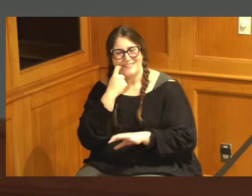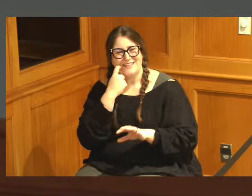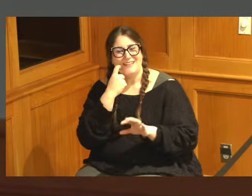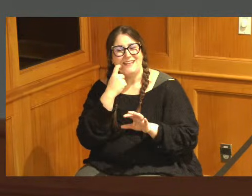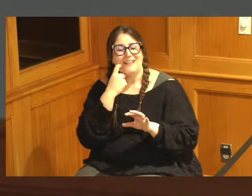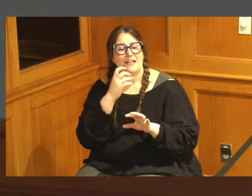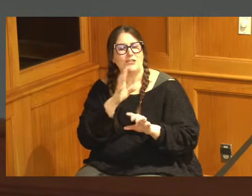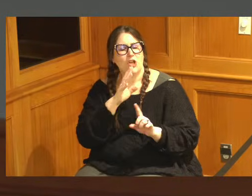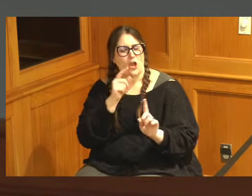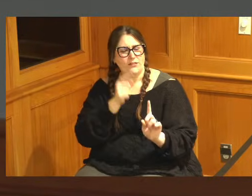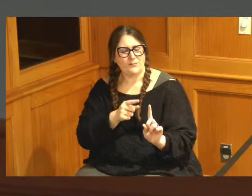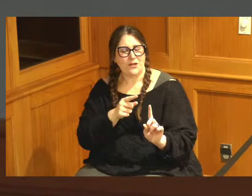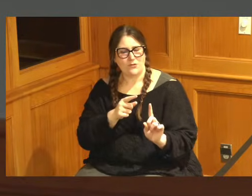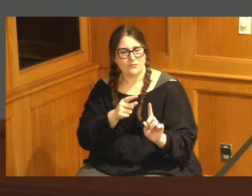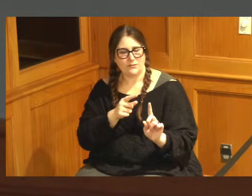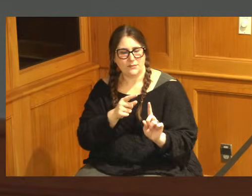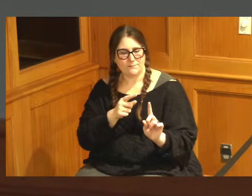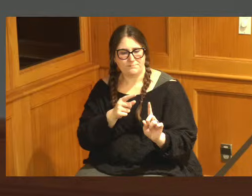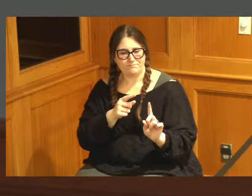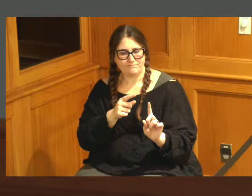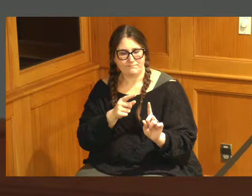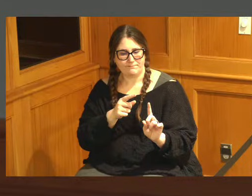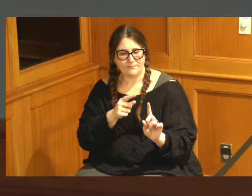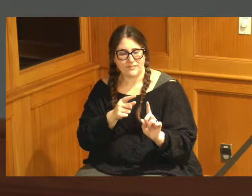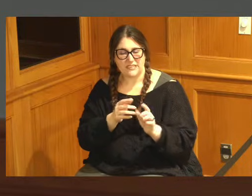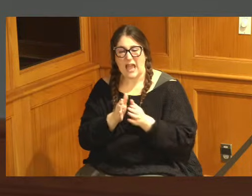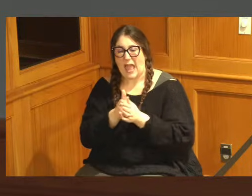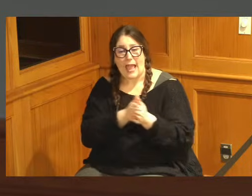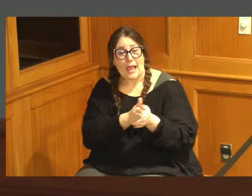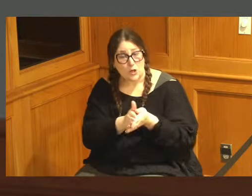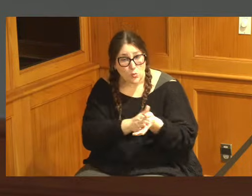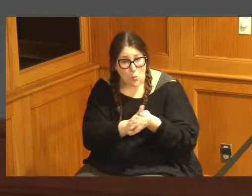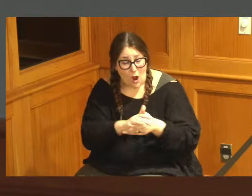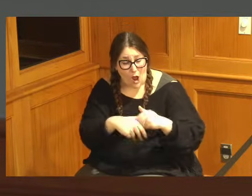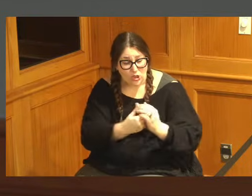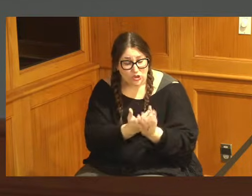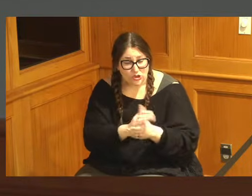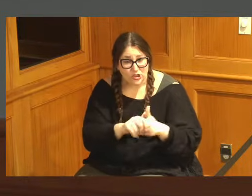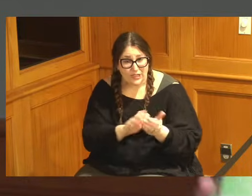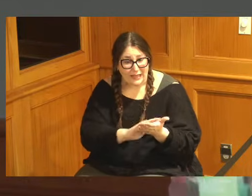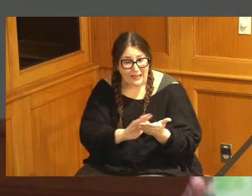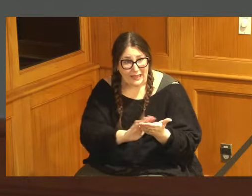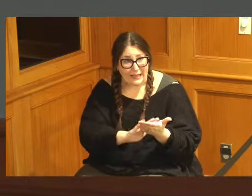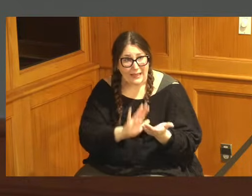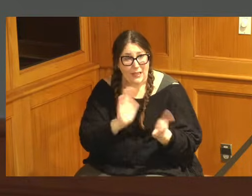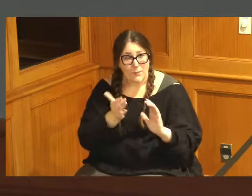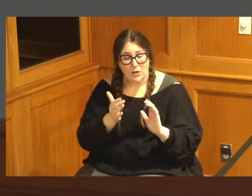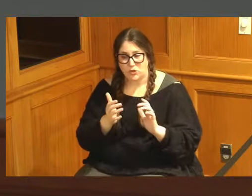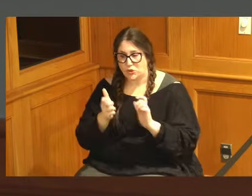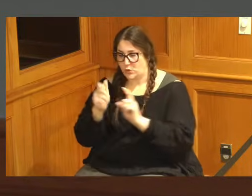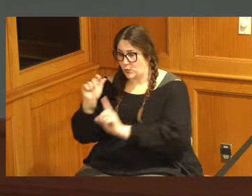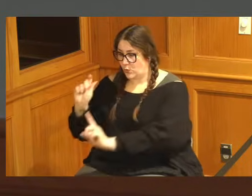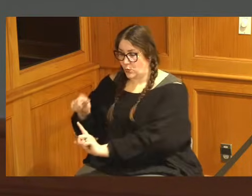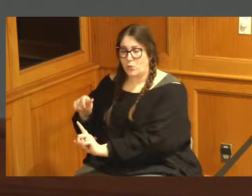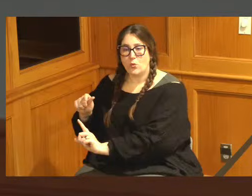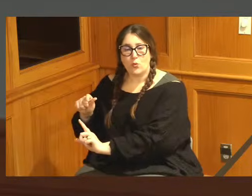the the effectiveness of hand washing versus these things. And it was primarily talking about stomach